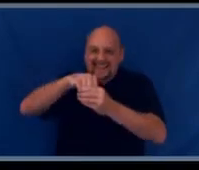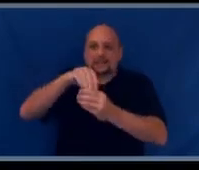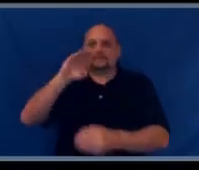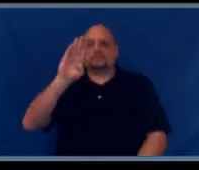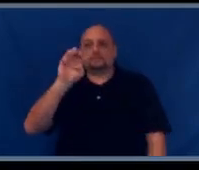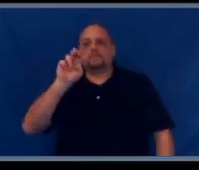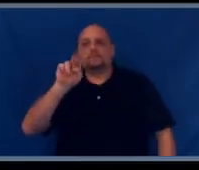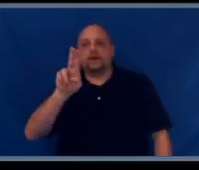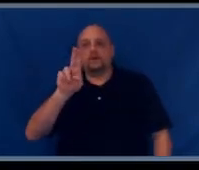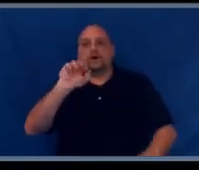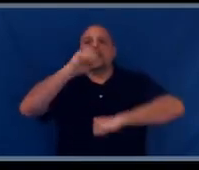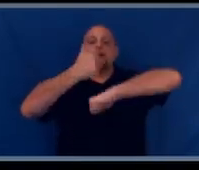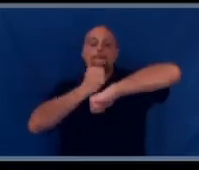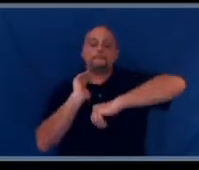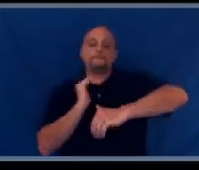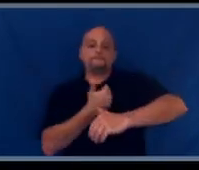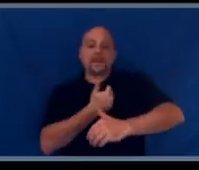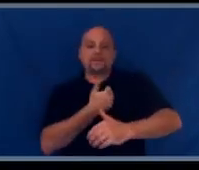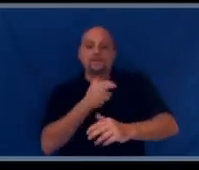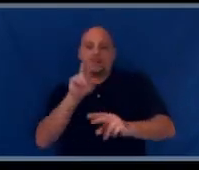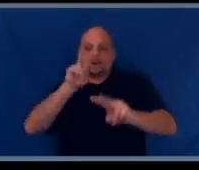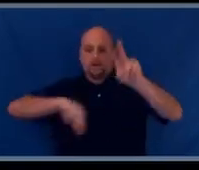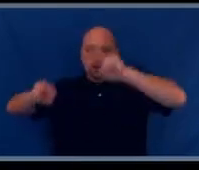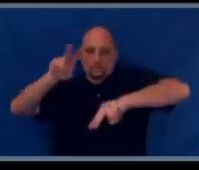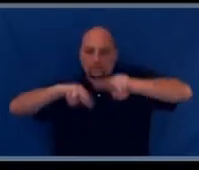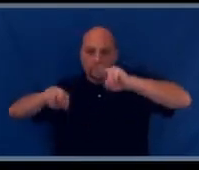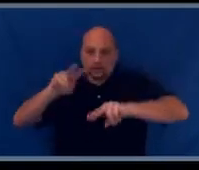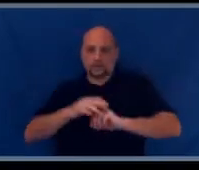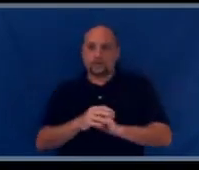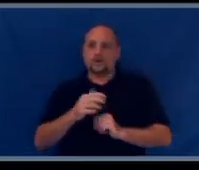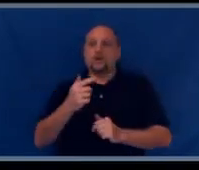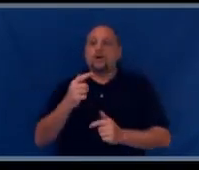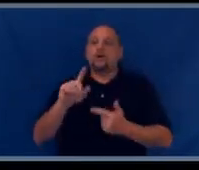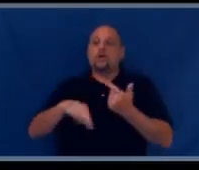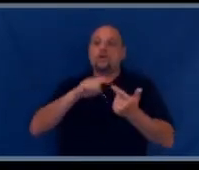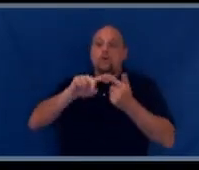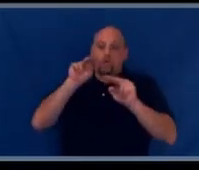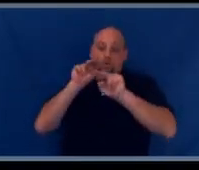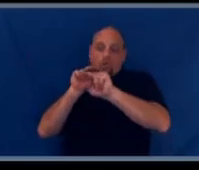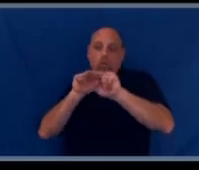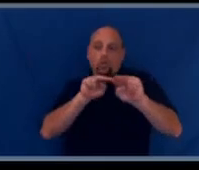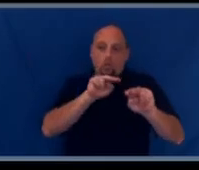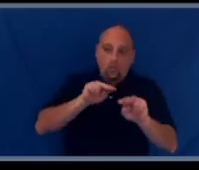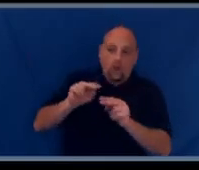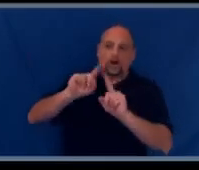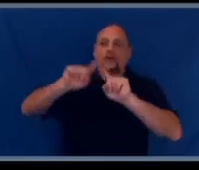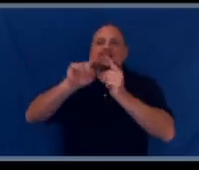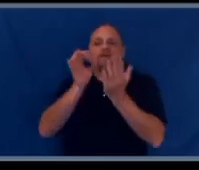MODEL WE DEVELOPED FROM WATCHING THE PARTICLES FLY AROUND BEN U,